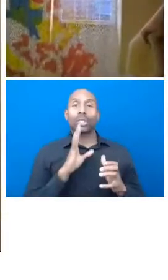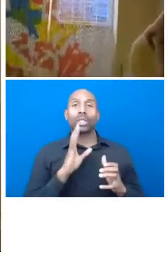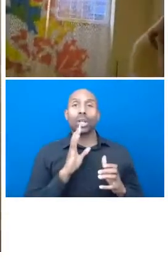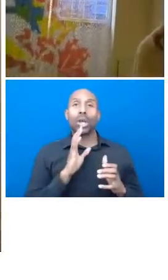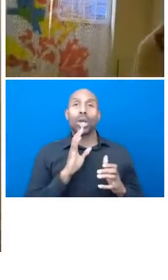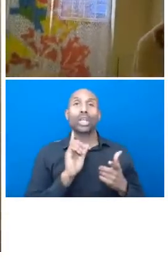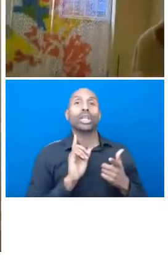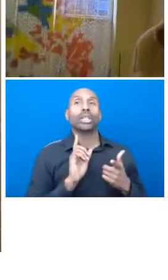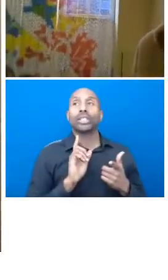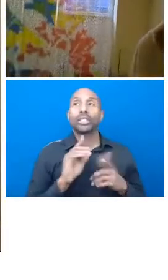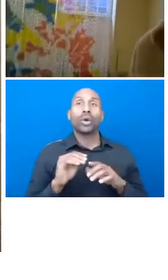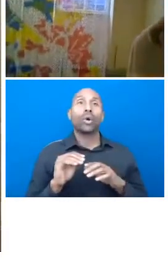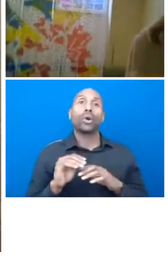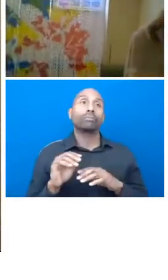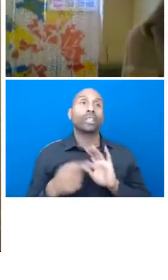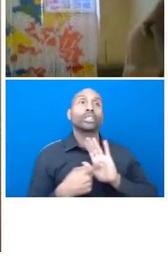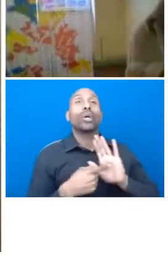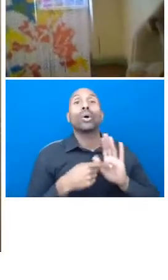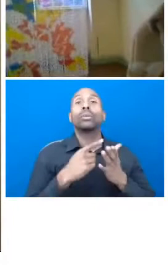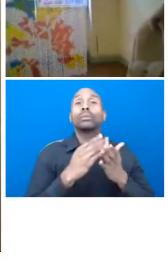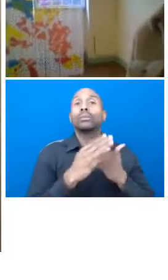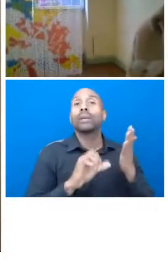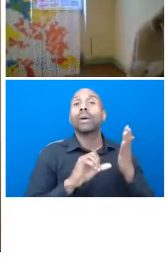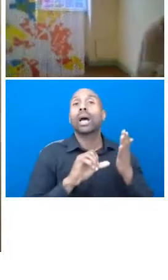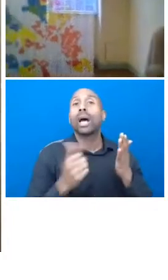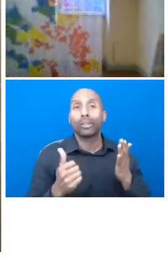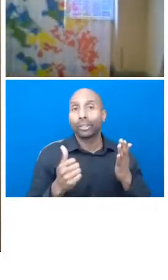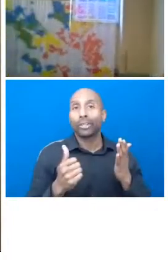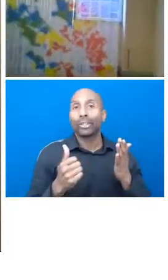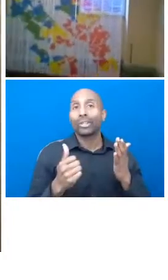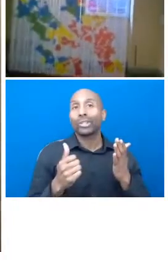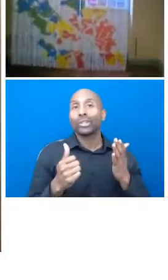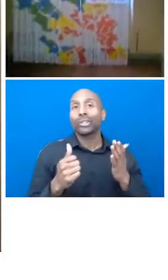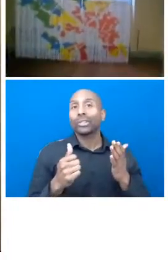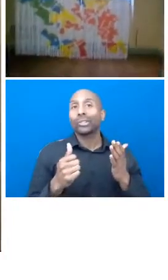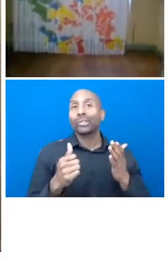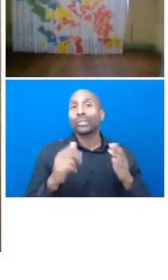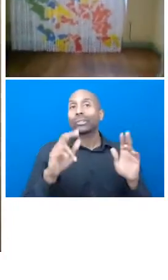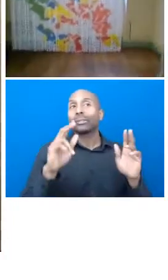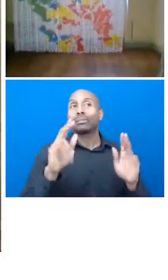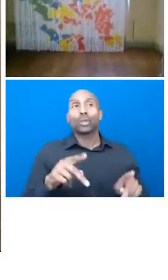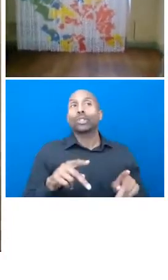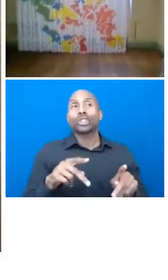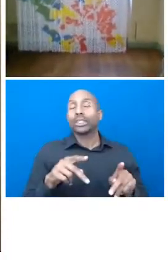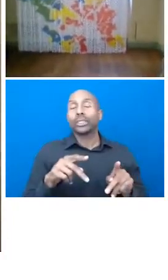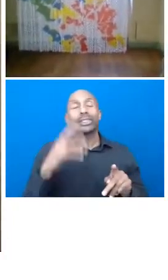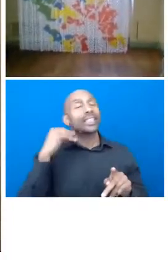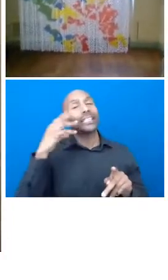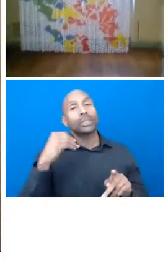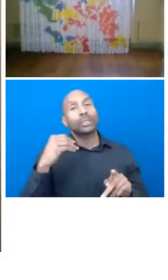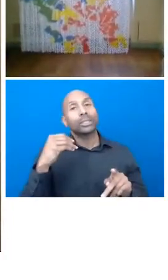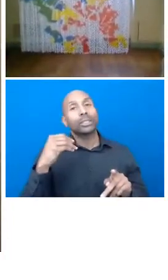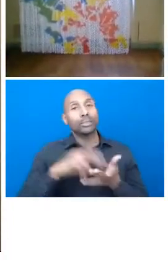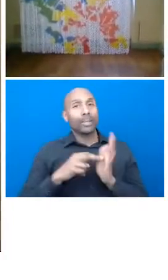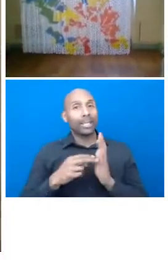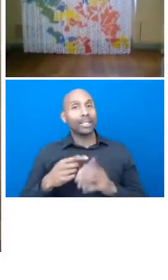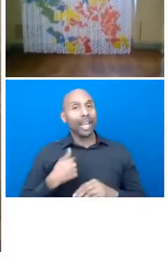There are amazing black, brown, indigenous people of color doing incredible work on race.